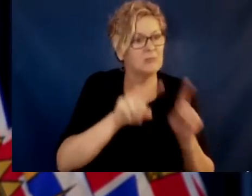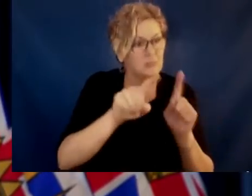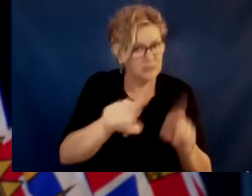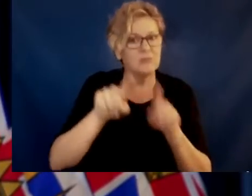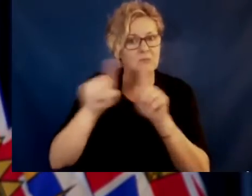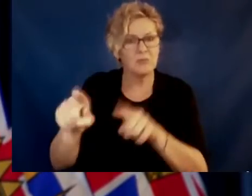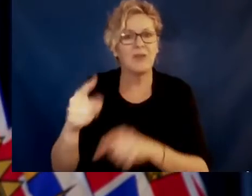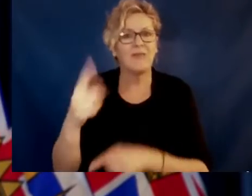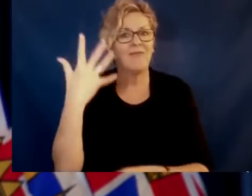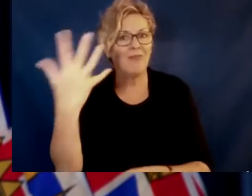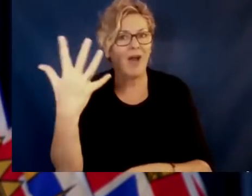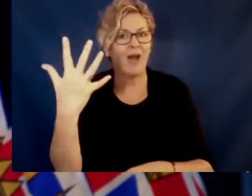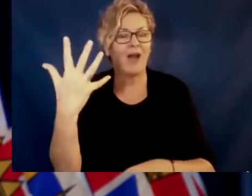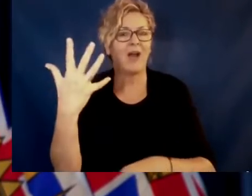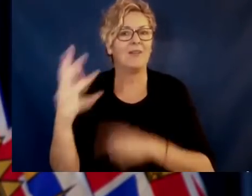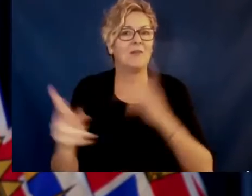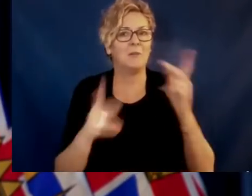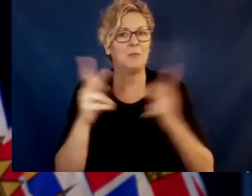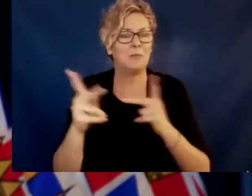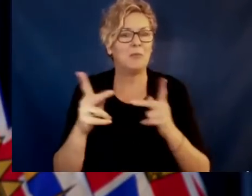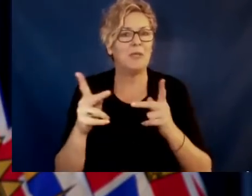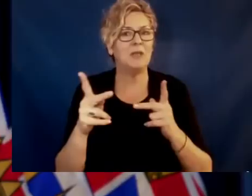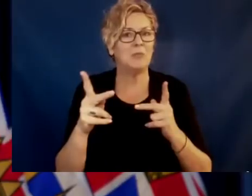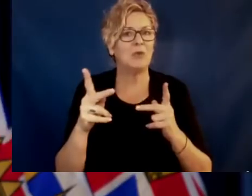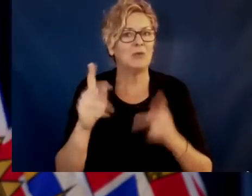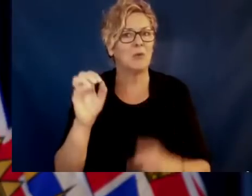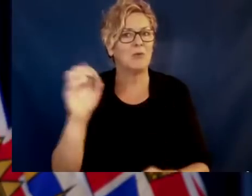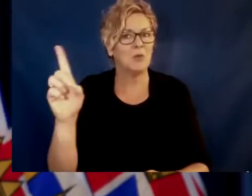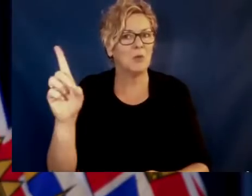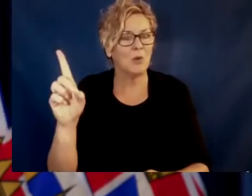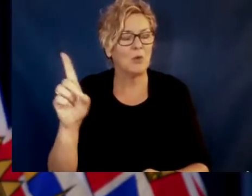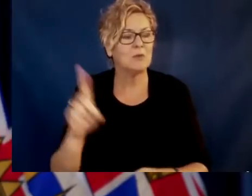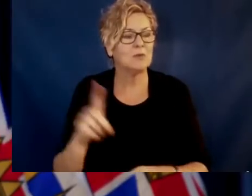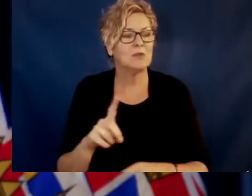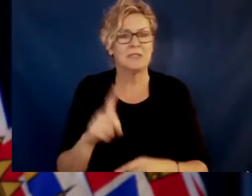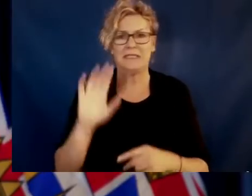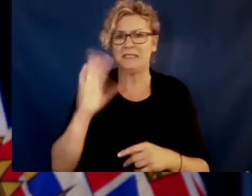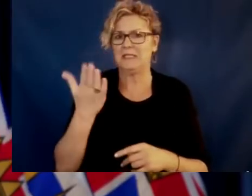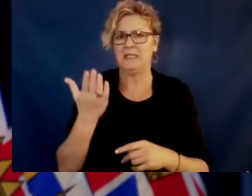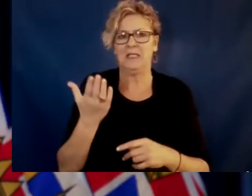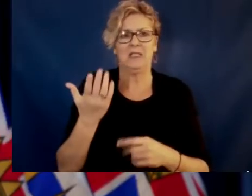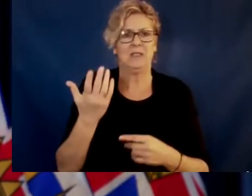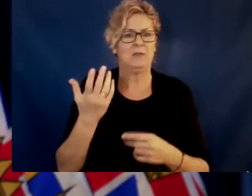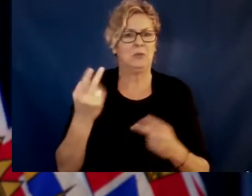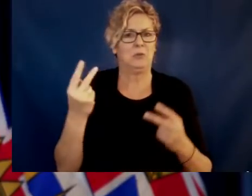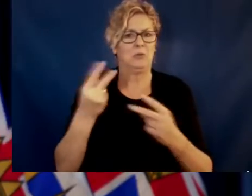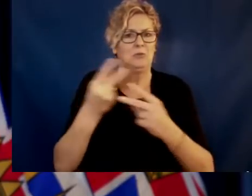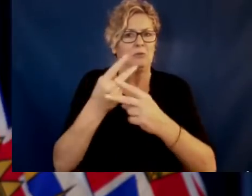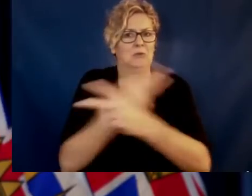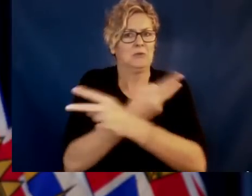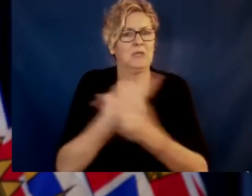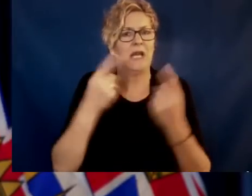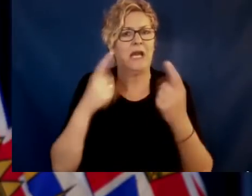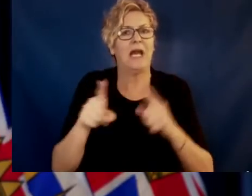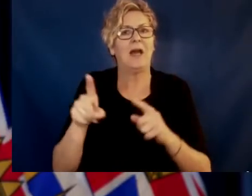the public to understand that overdoses are happening increasingly in the suburbs and more resources need to